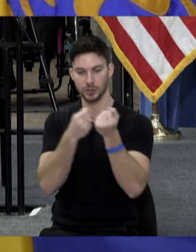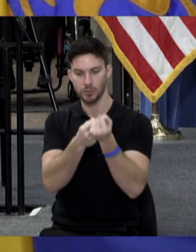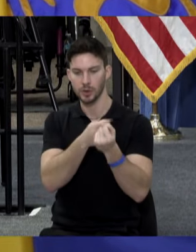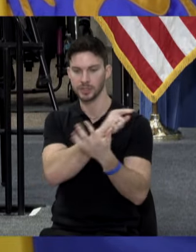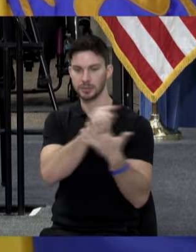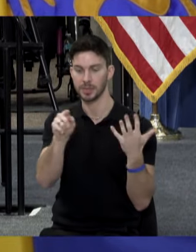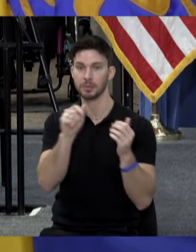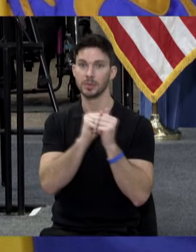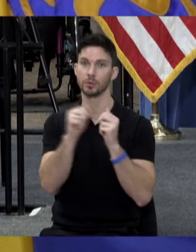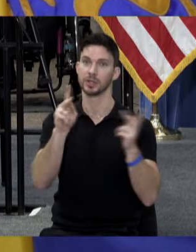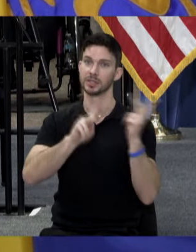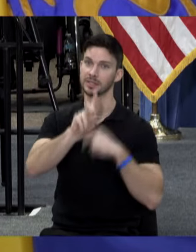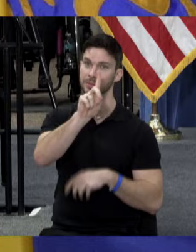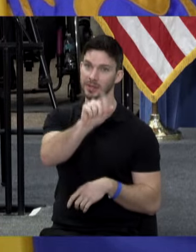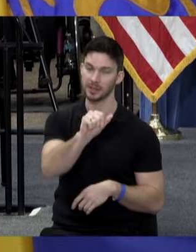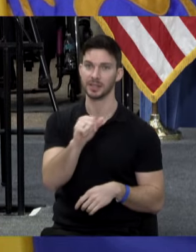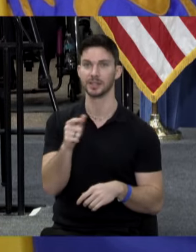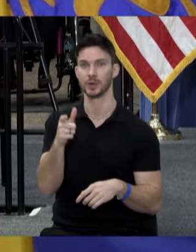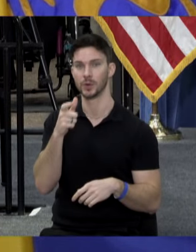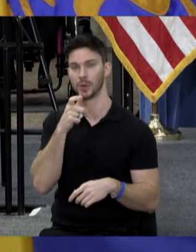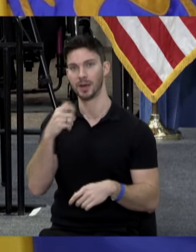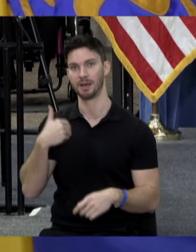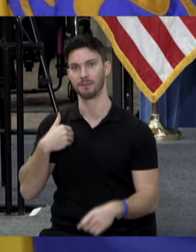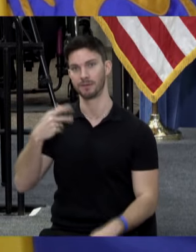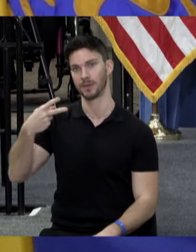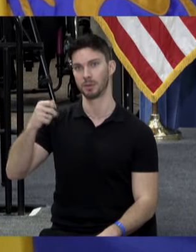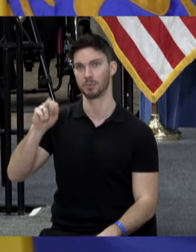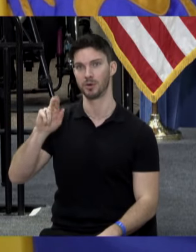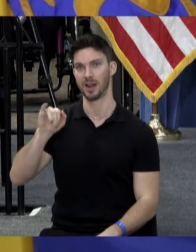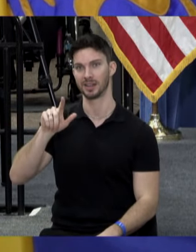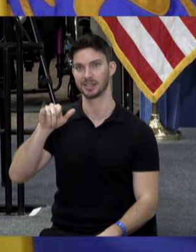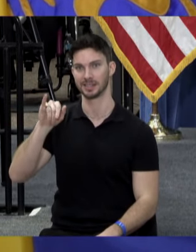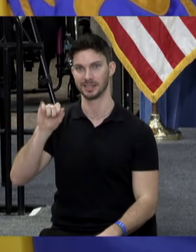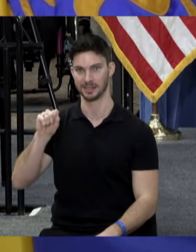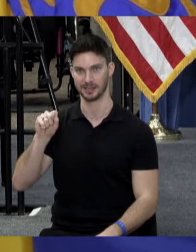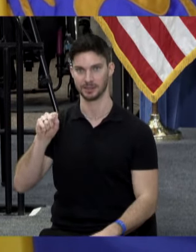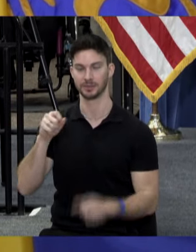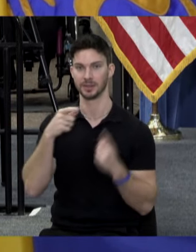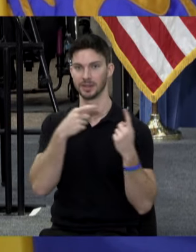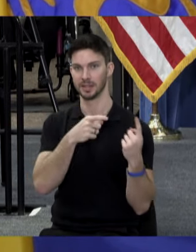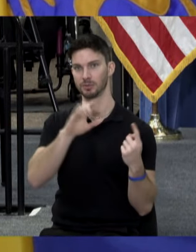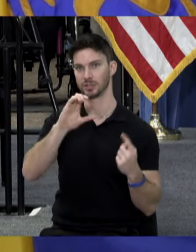particular those with paralysis. And that's where I found the Christopher and Dana Reeve Foundation.